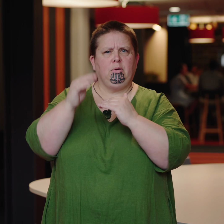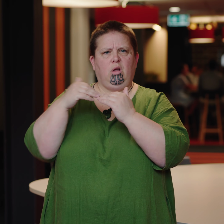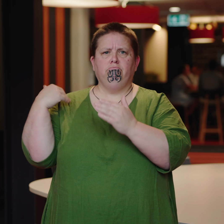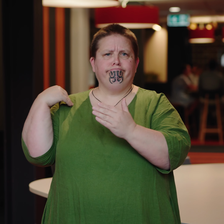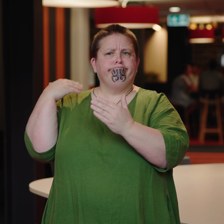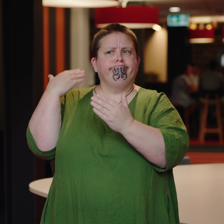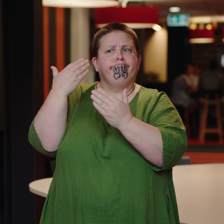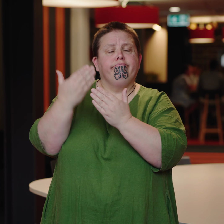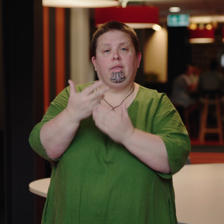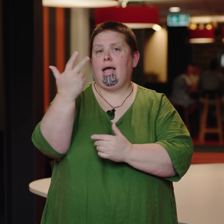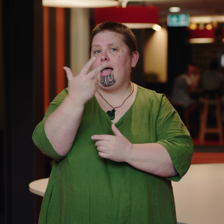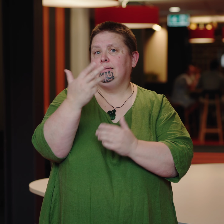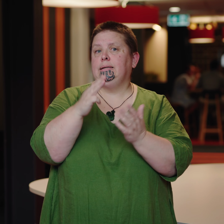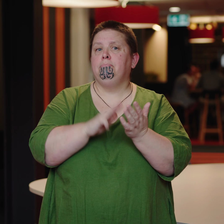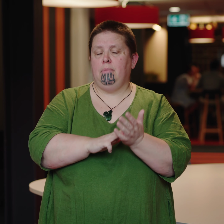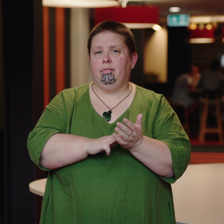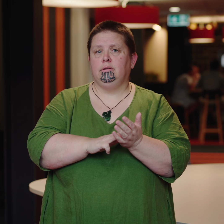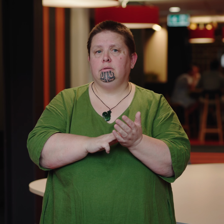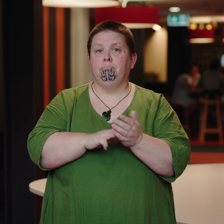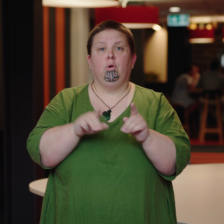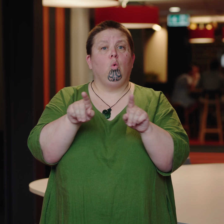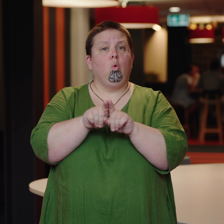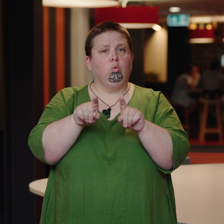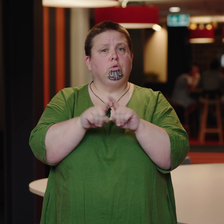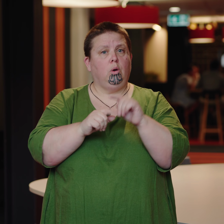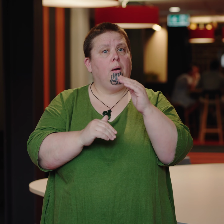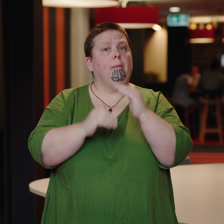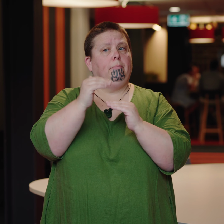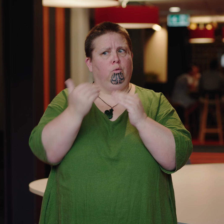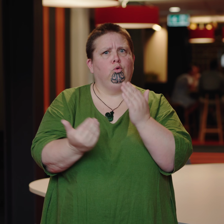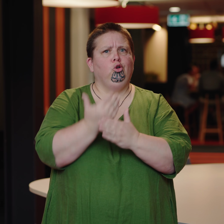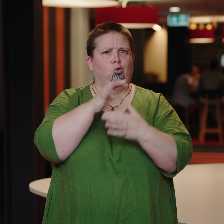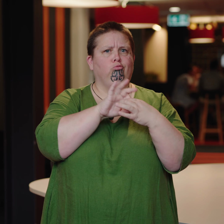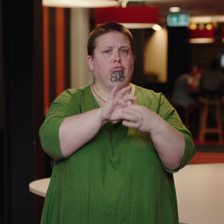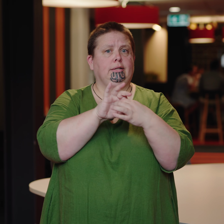has developed over the past 18 months, along with forming new ones.